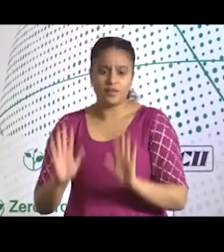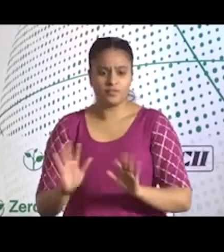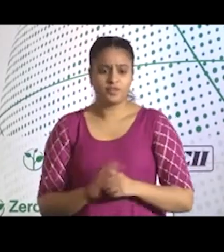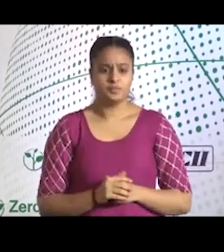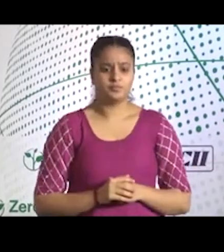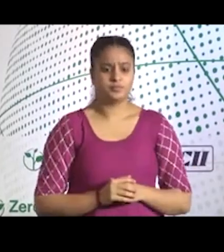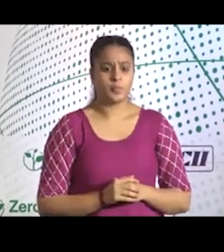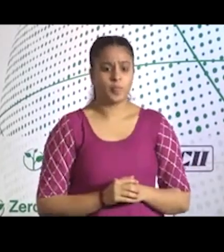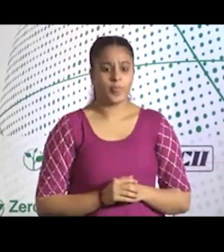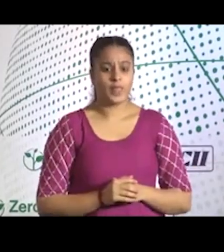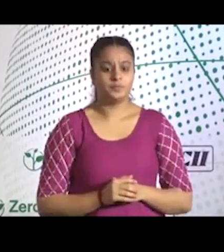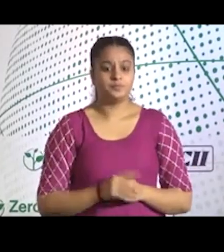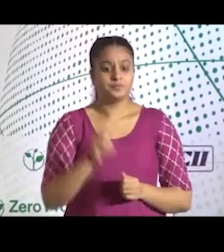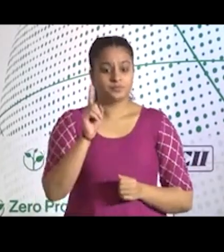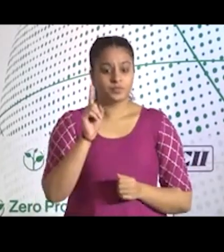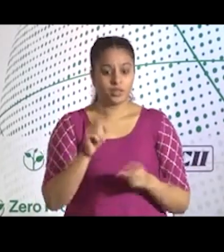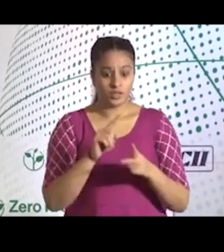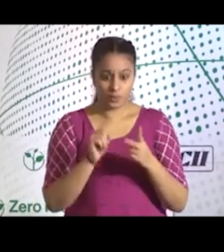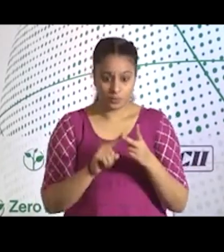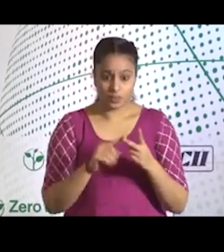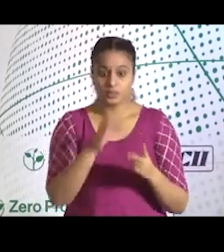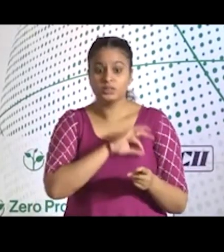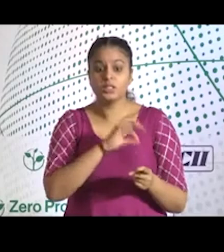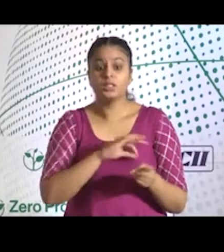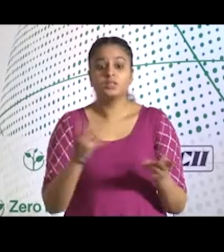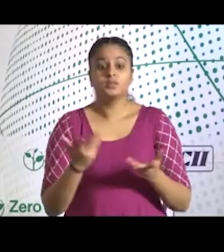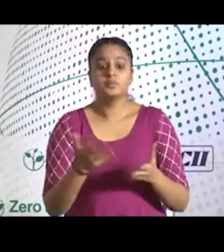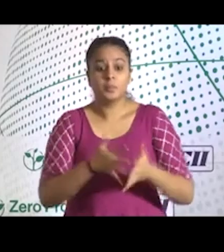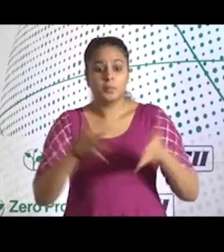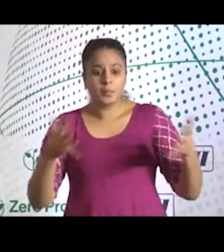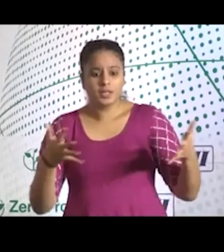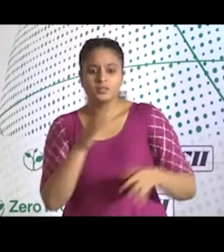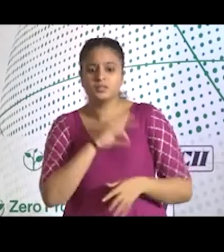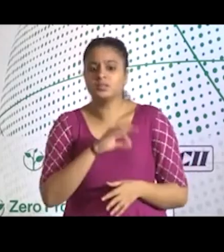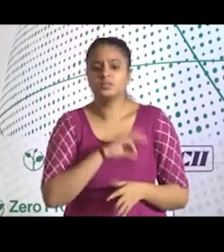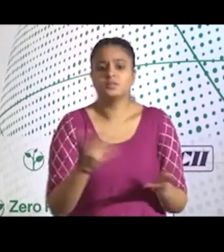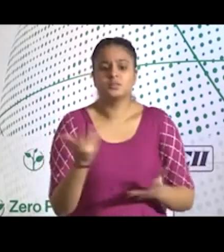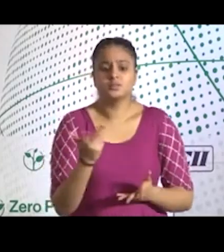I think one of the advantages, what we have realized and benefited as